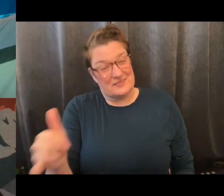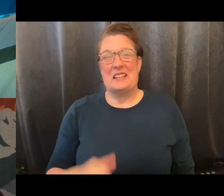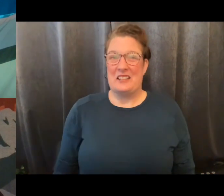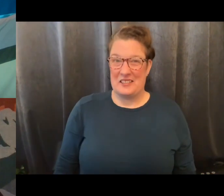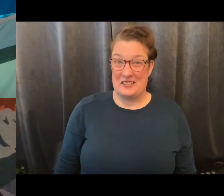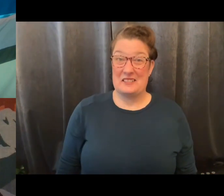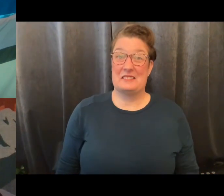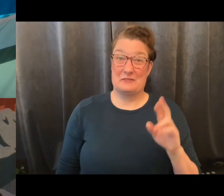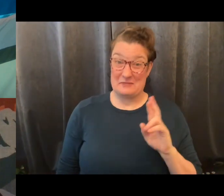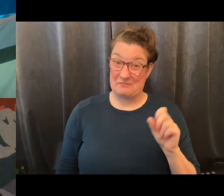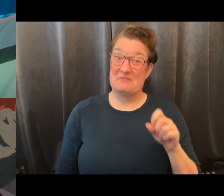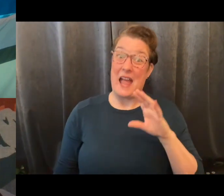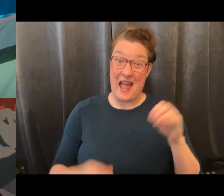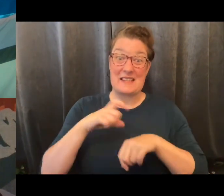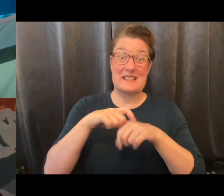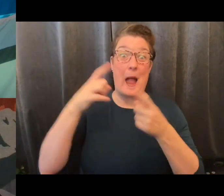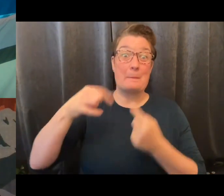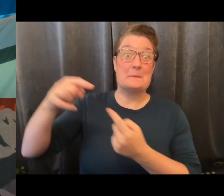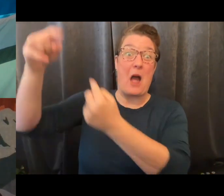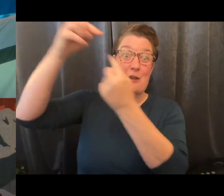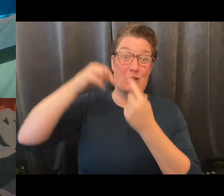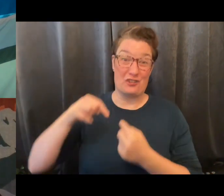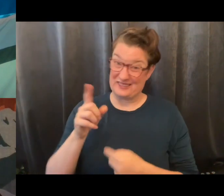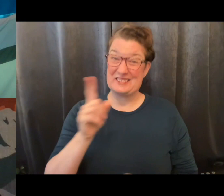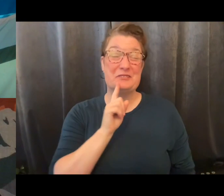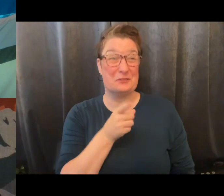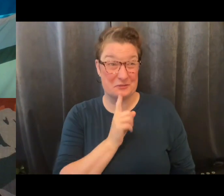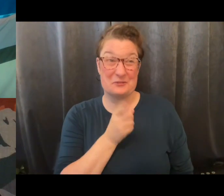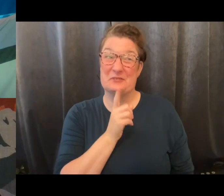Rebekah: It does. And it spirals. Nomy: And it spirals. It sure does.